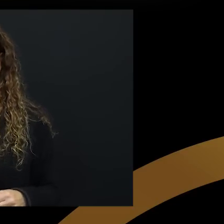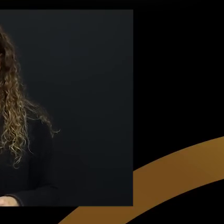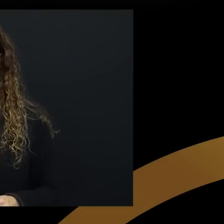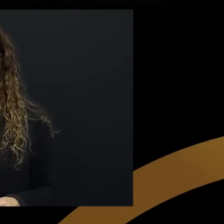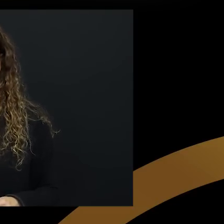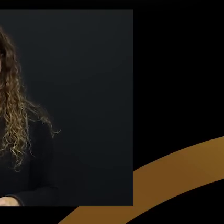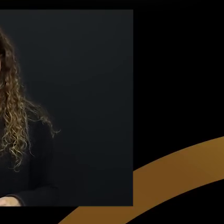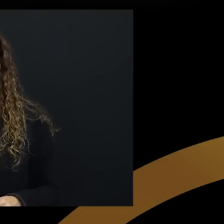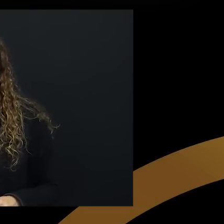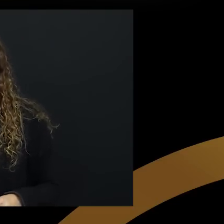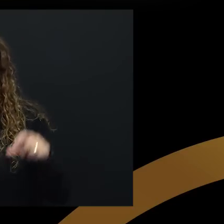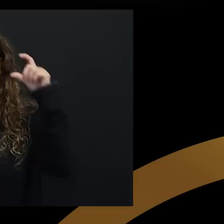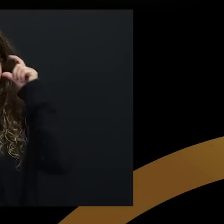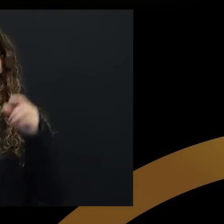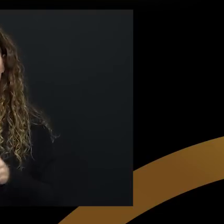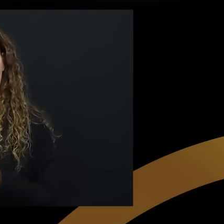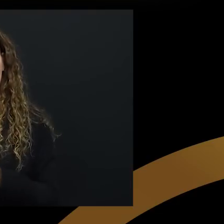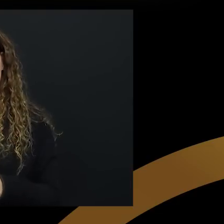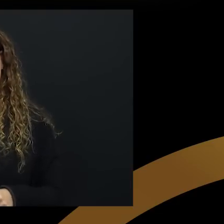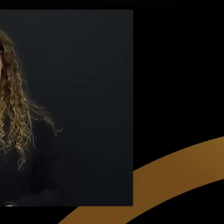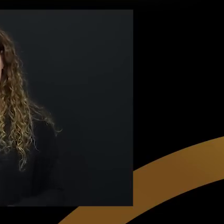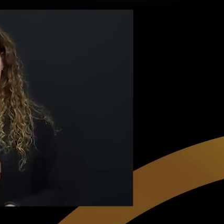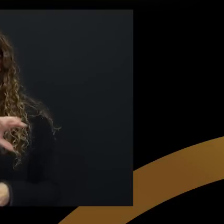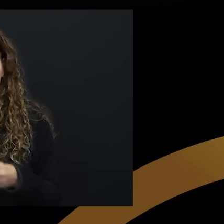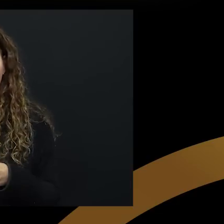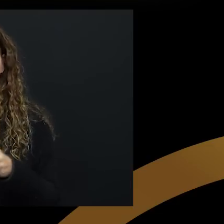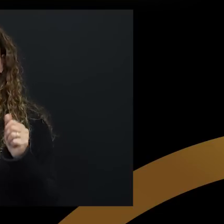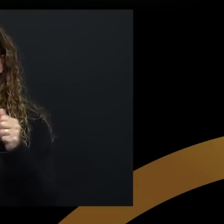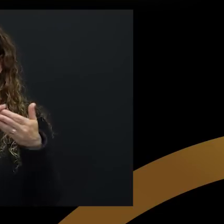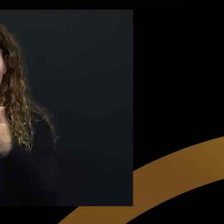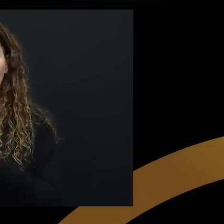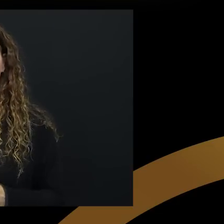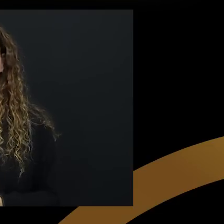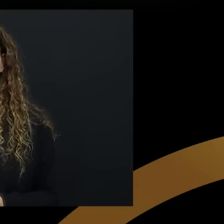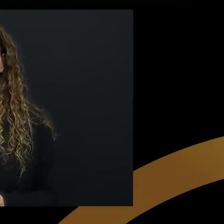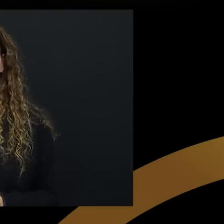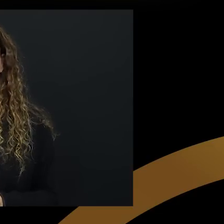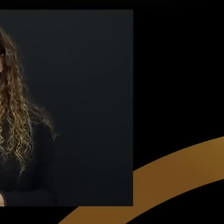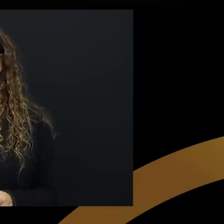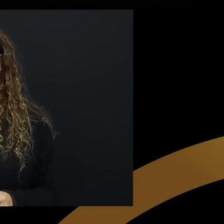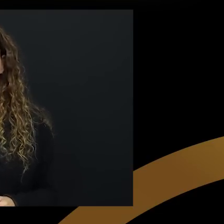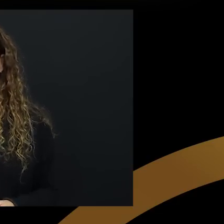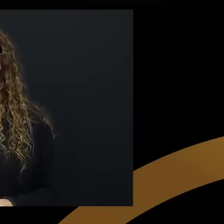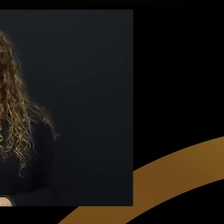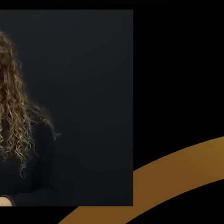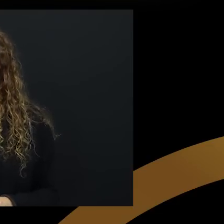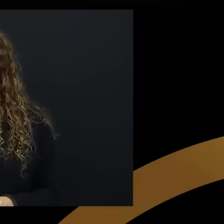I have hearing aids myself, so I feel I'm kind of part of it. And we in Be My Eyes, we are,